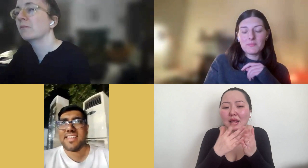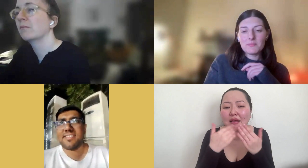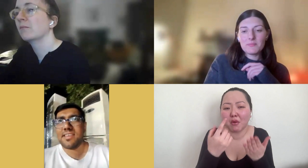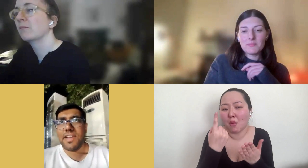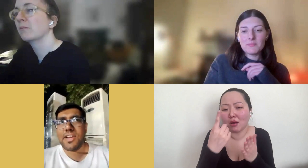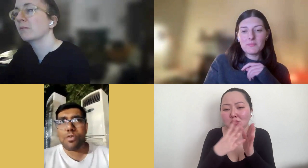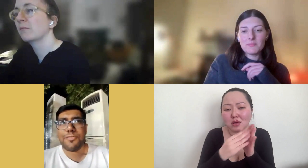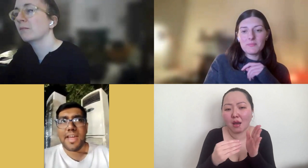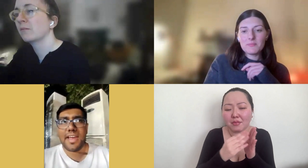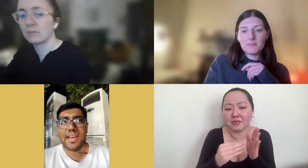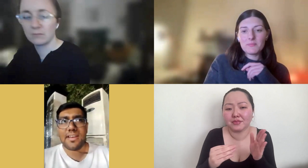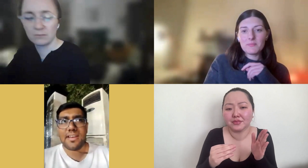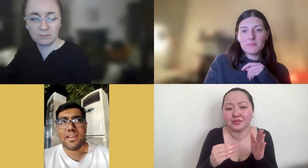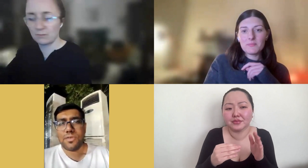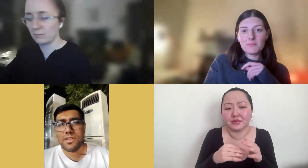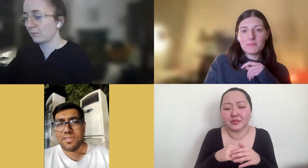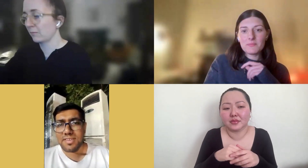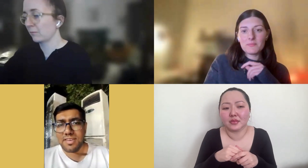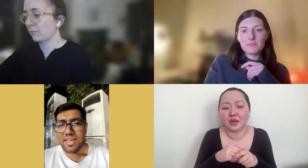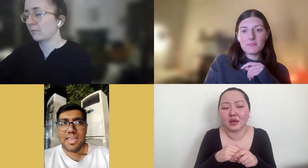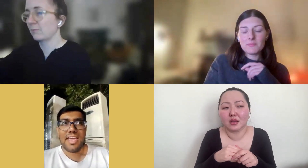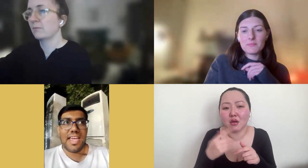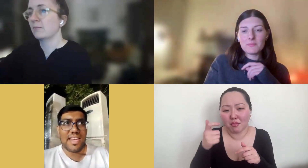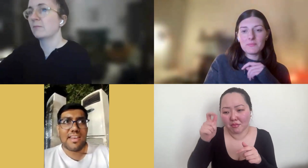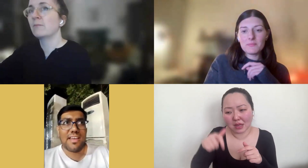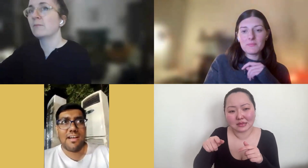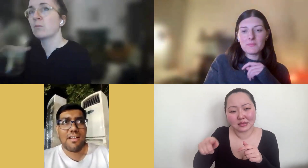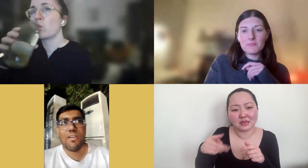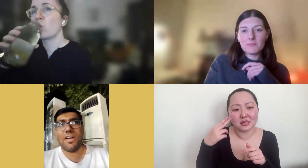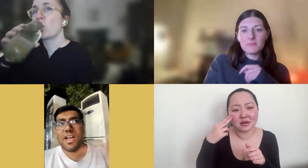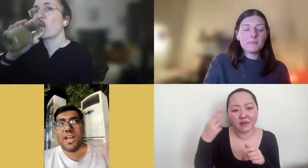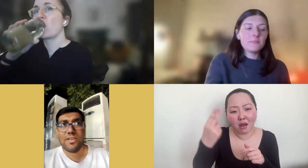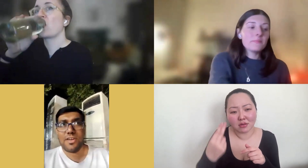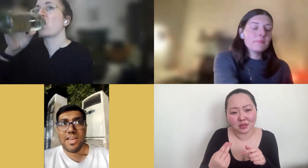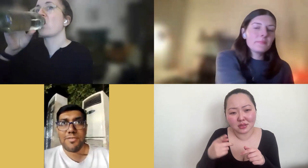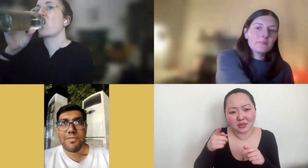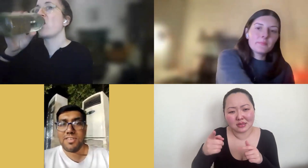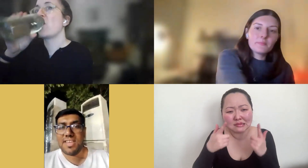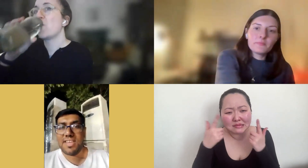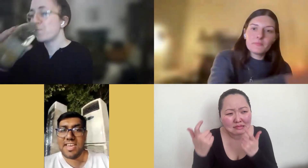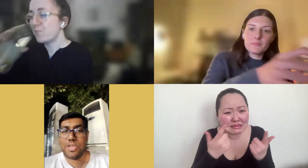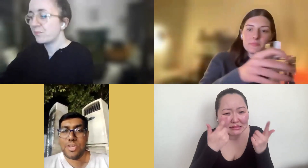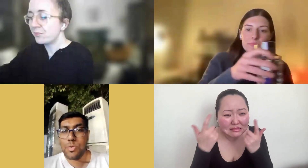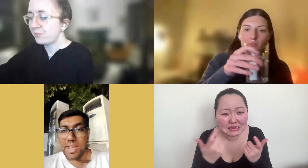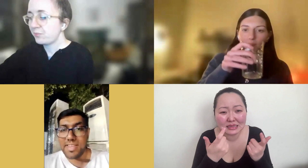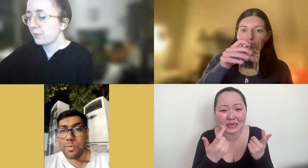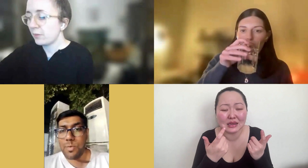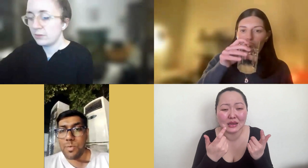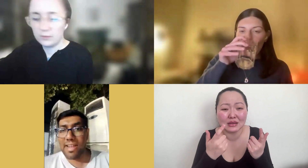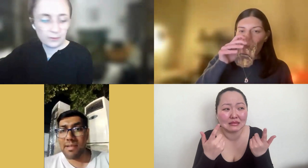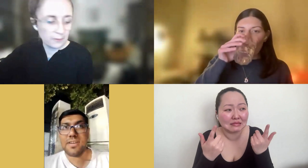trying extensively to find a university in India. Now she is looking at a university in the UK who